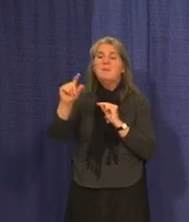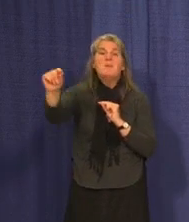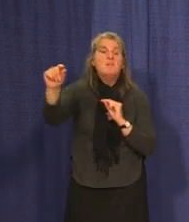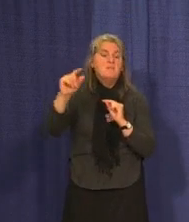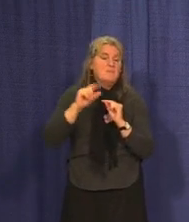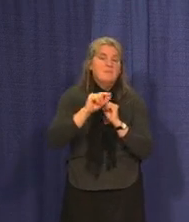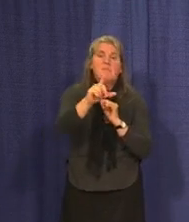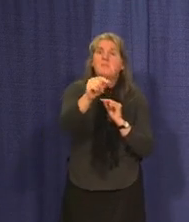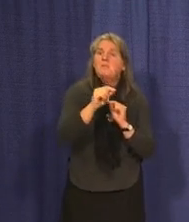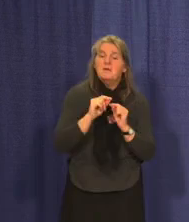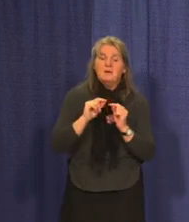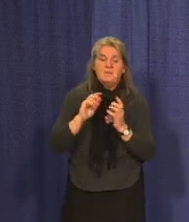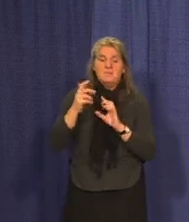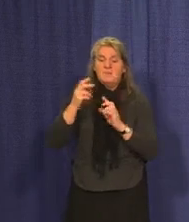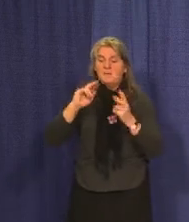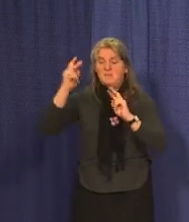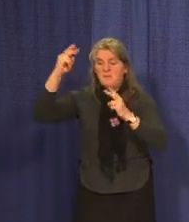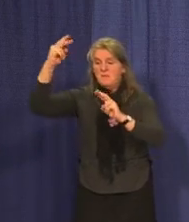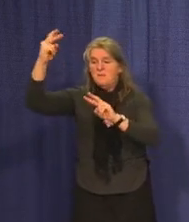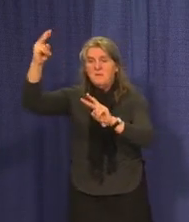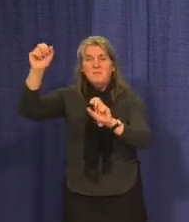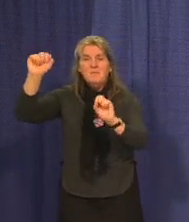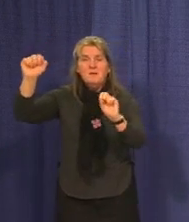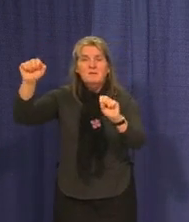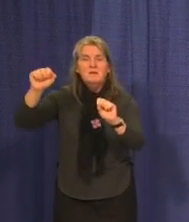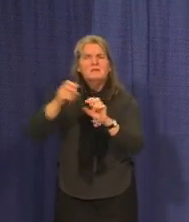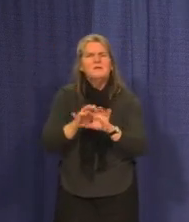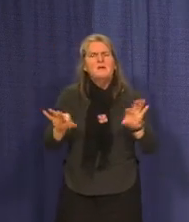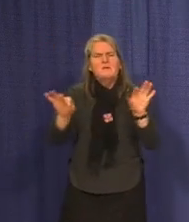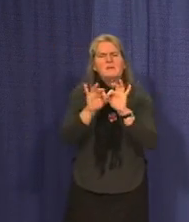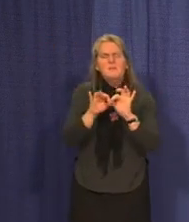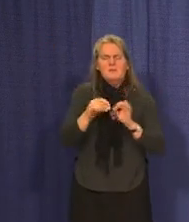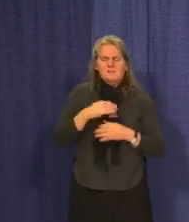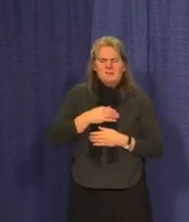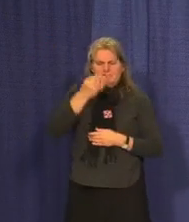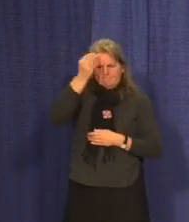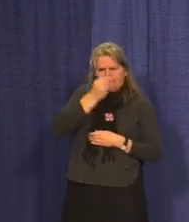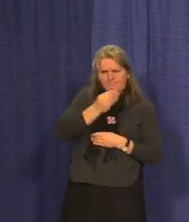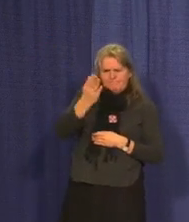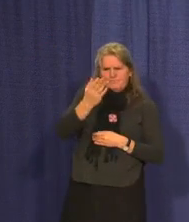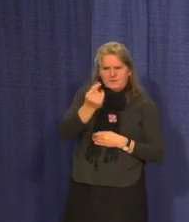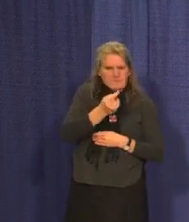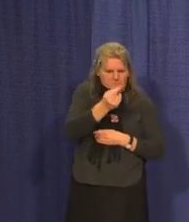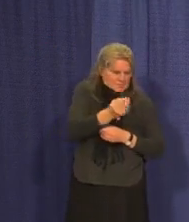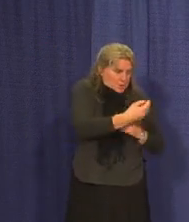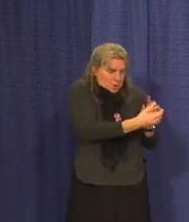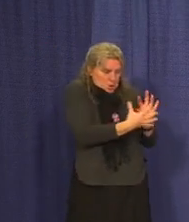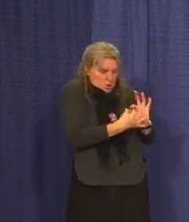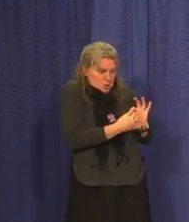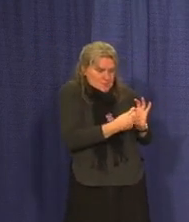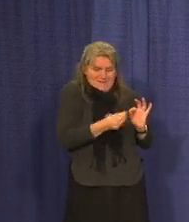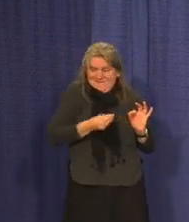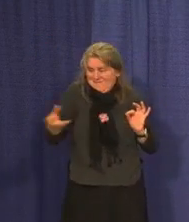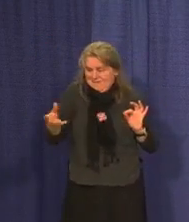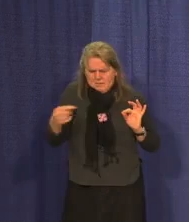as it spreads, it can move even further from the truth. We need to be careful before we communicate to others what we